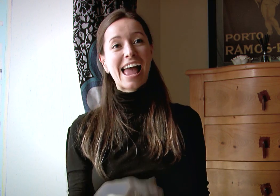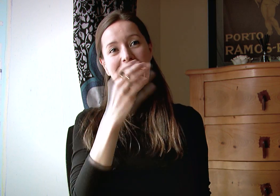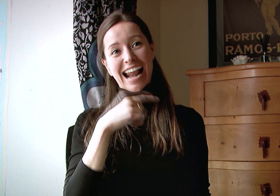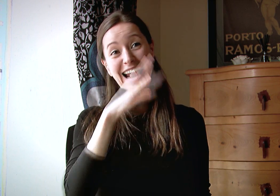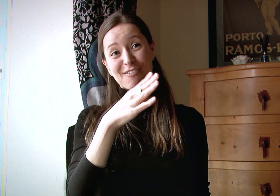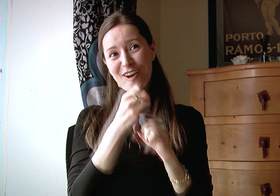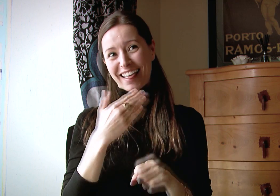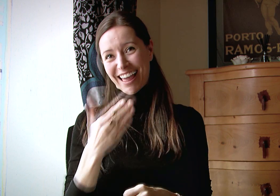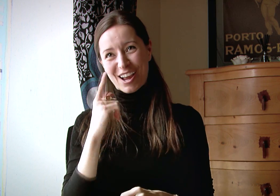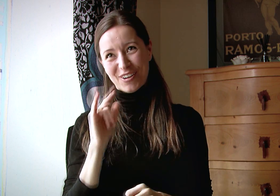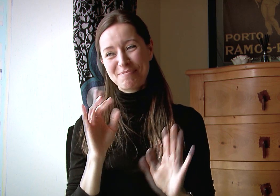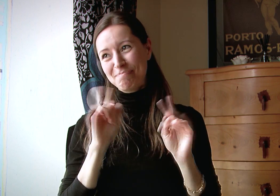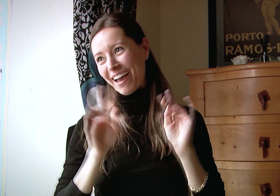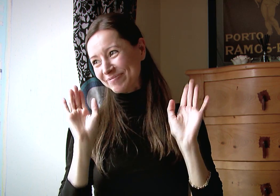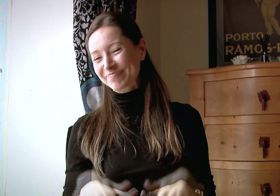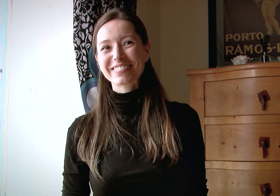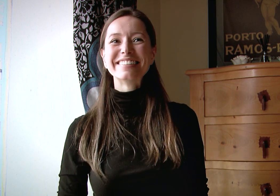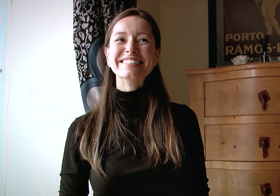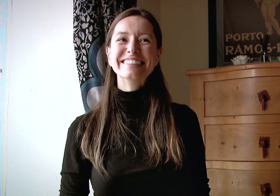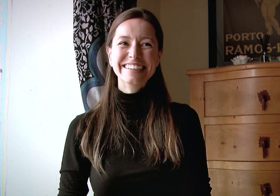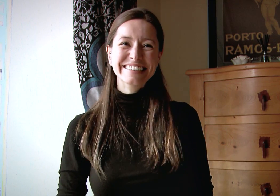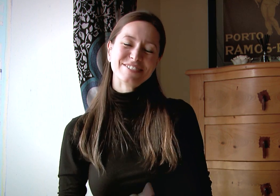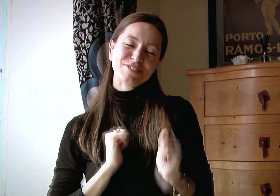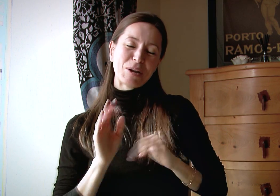And I never got a thank you for it but whatever. That's show biz.